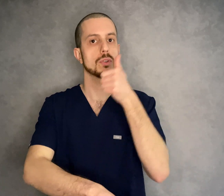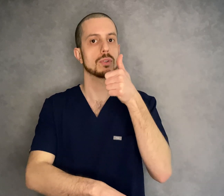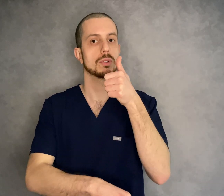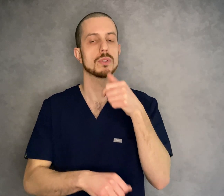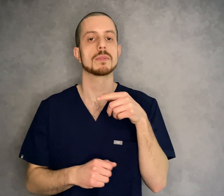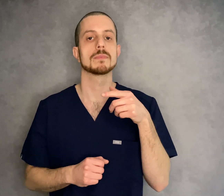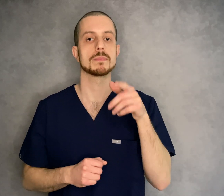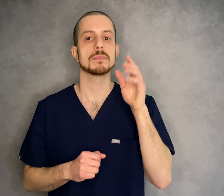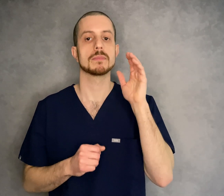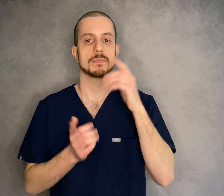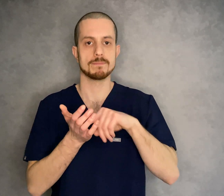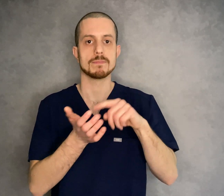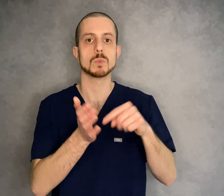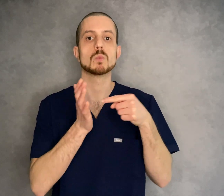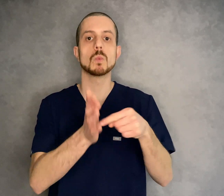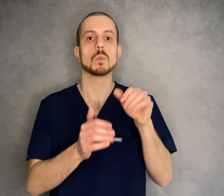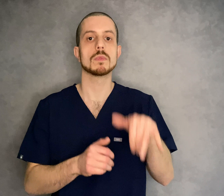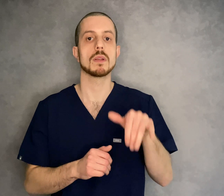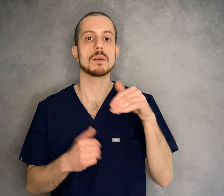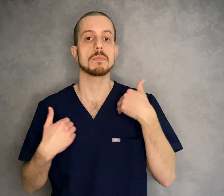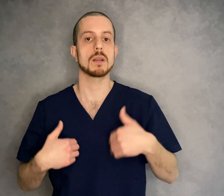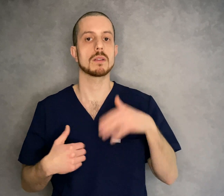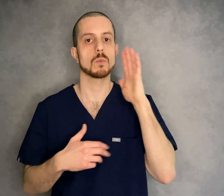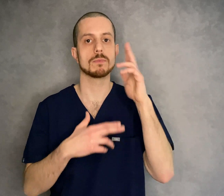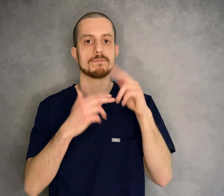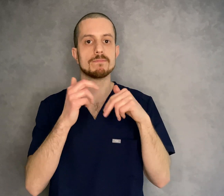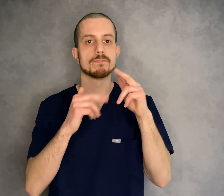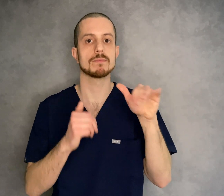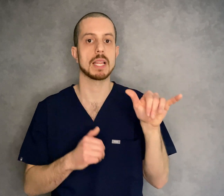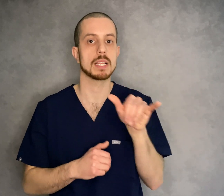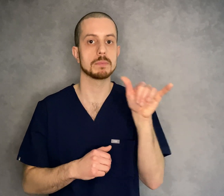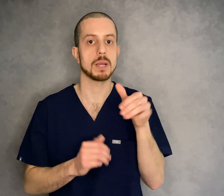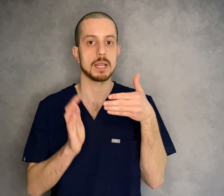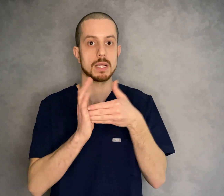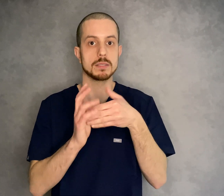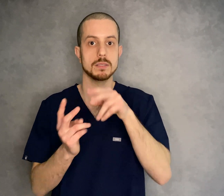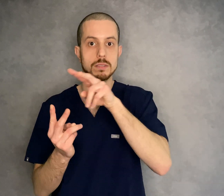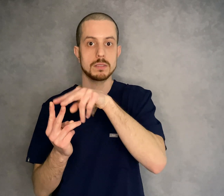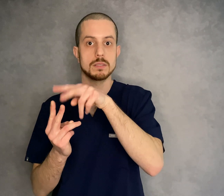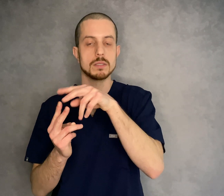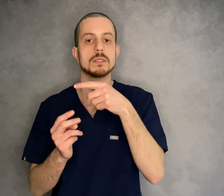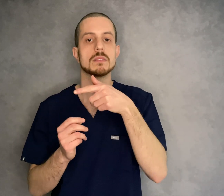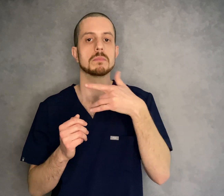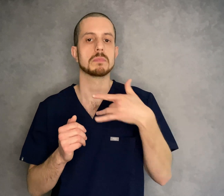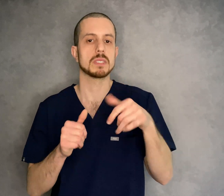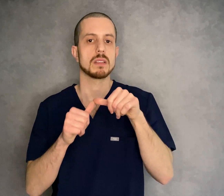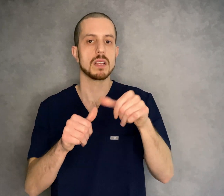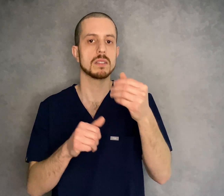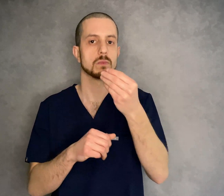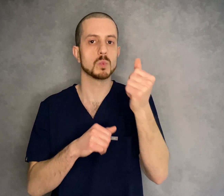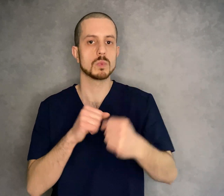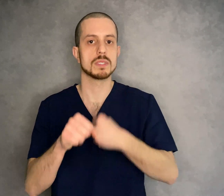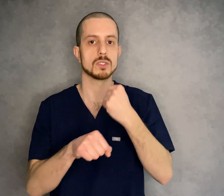longer-lasting immunity. Research shows that the immune system will develop antibodies against these two viruses that typically last at least a few years.